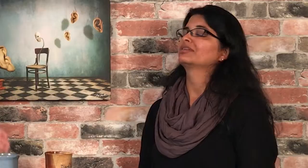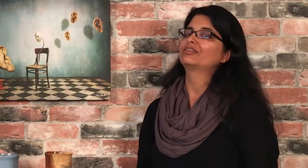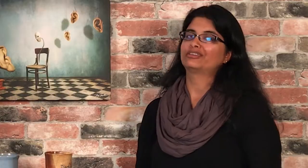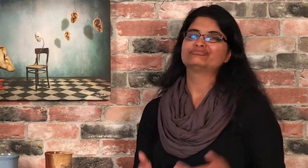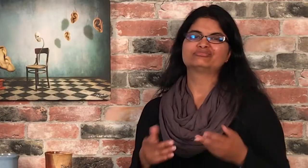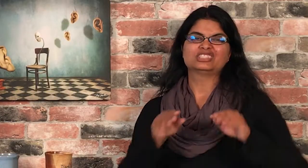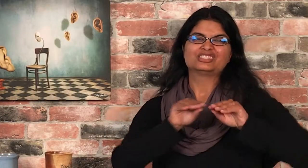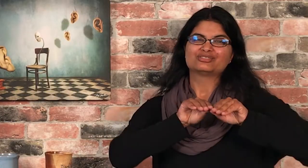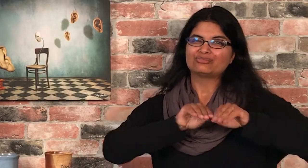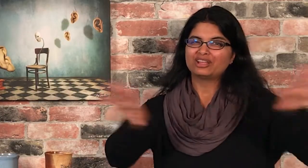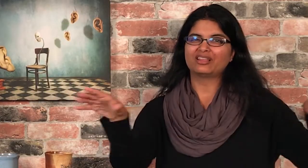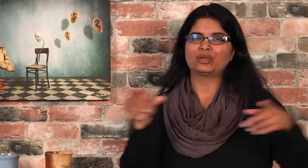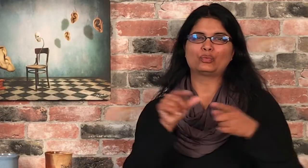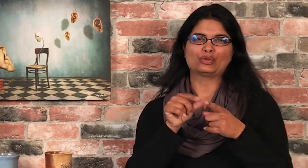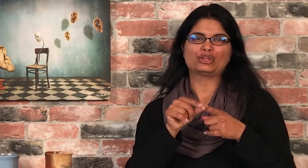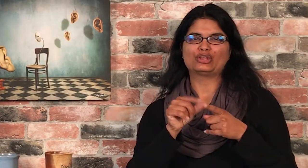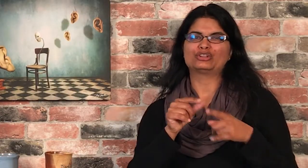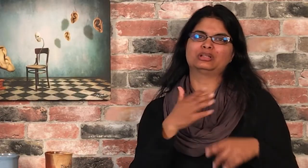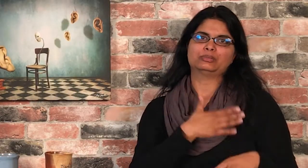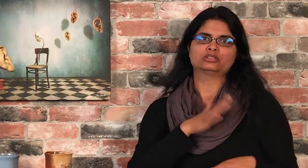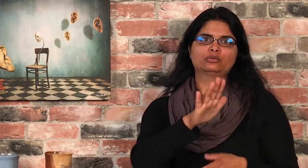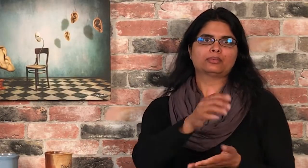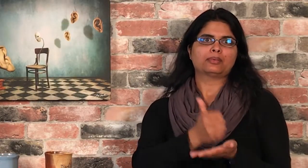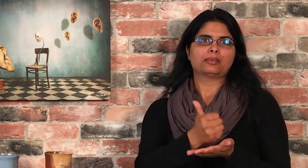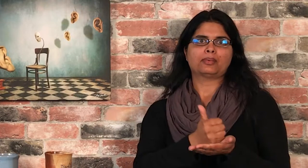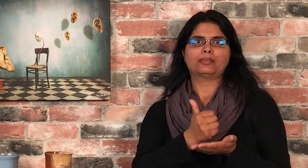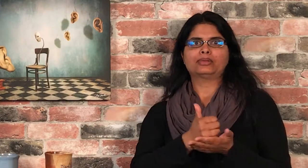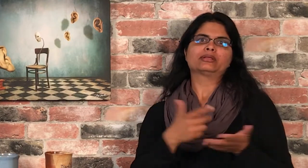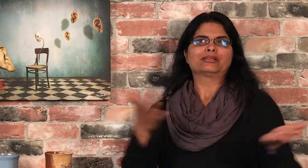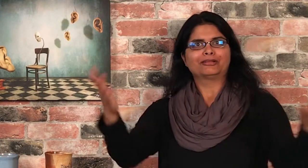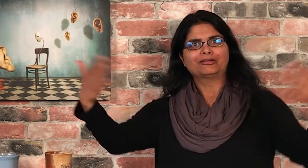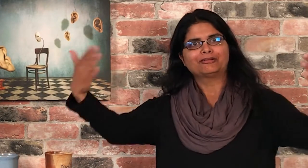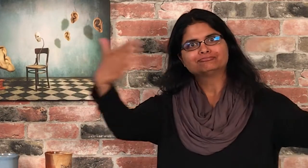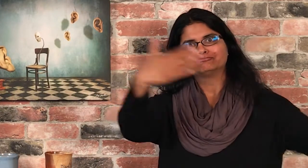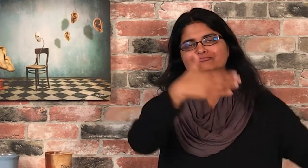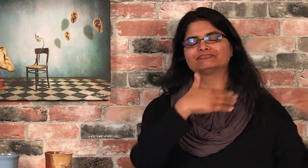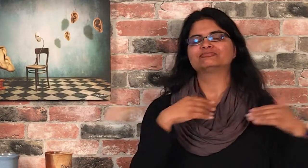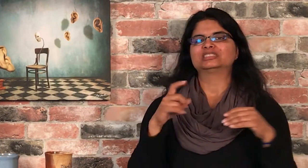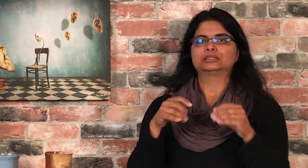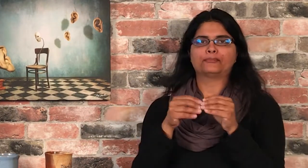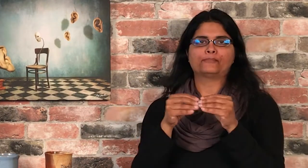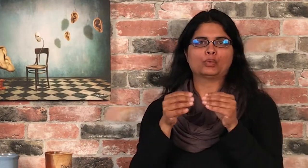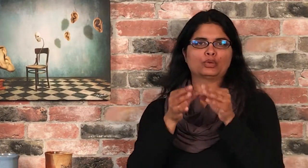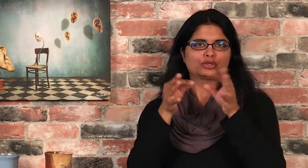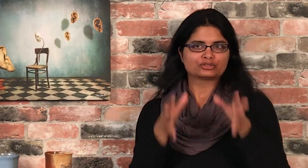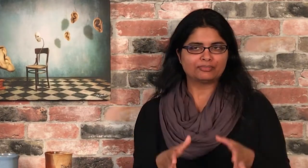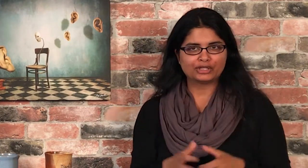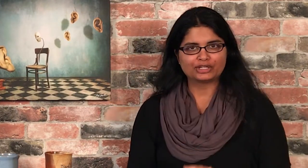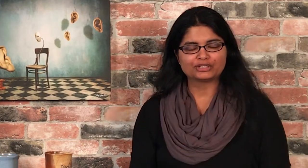Fatima: Spread the word. Please, we need your help to get more interpreters.